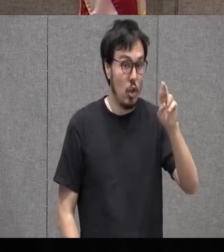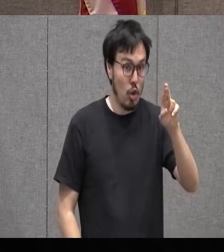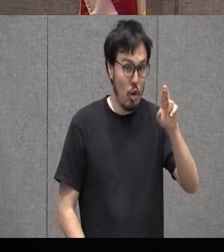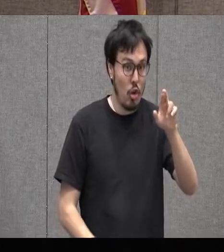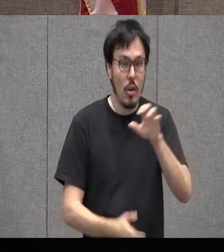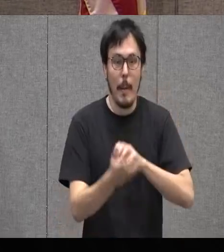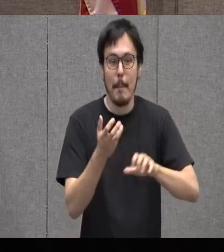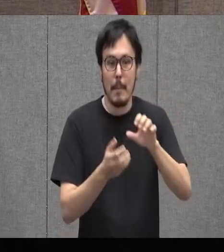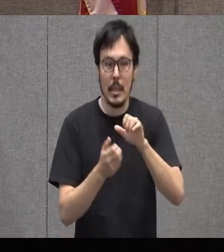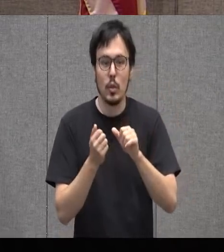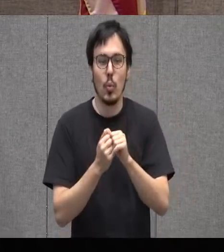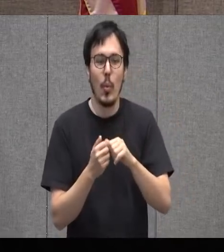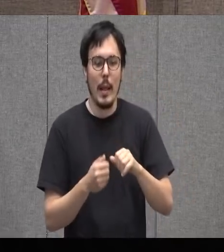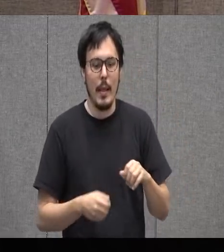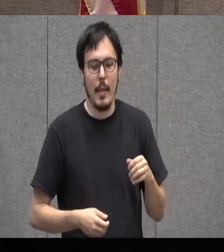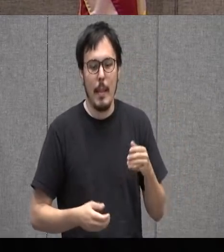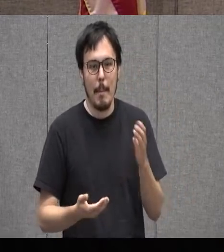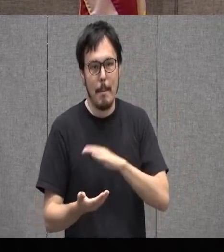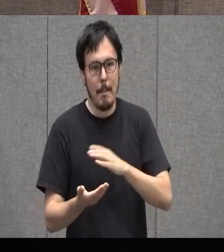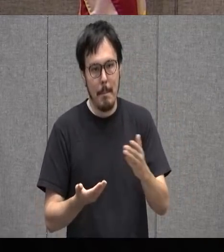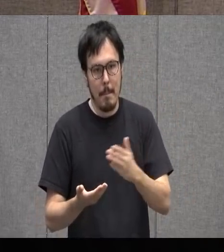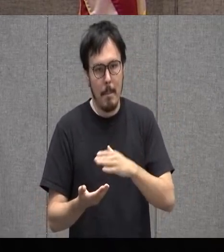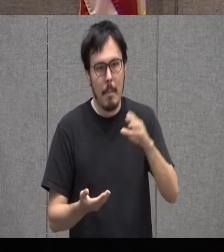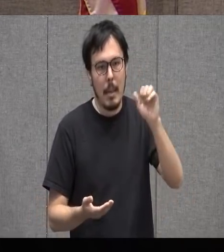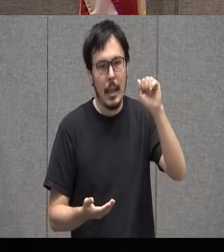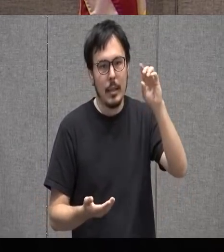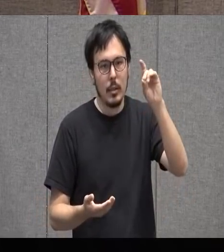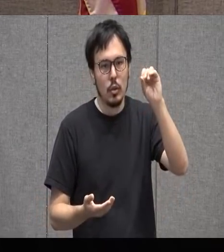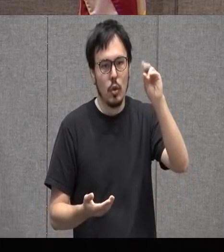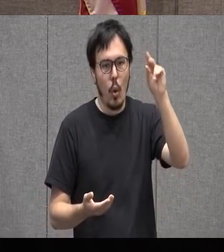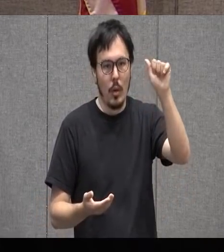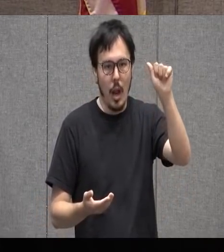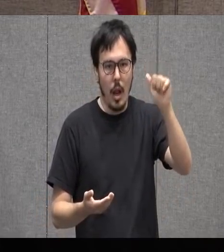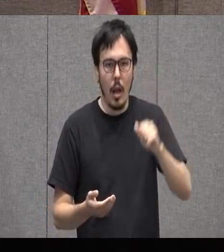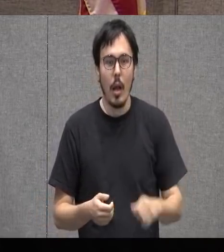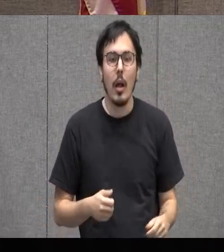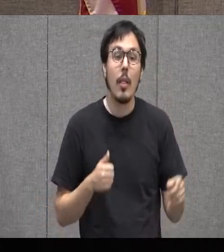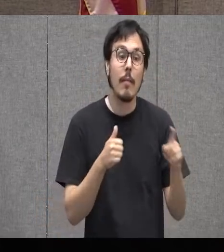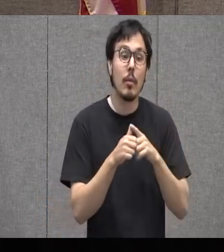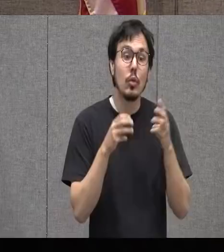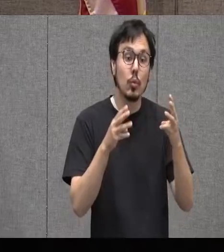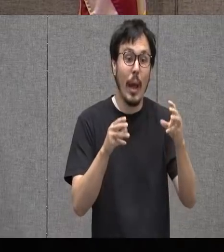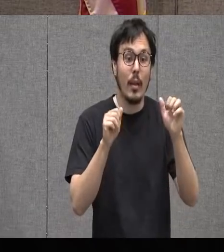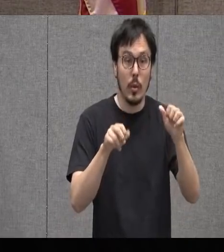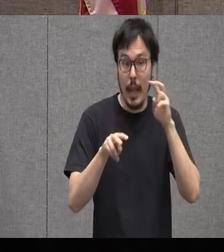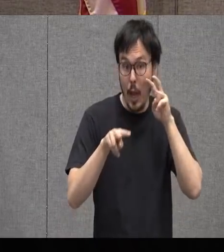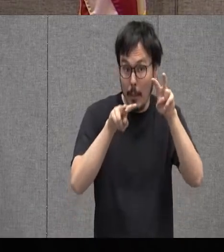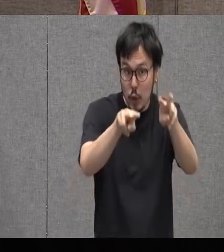that you can make observations. The first one is in a plastic bag so we can see what's happening.